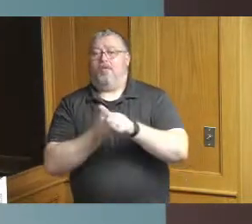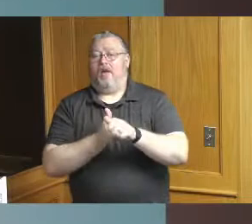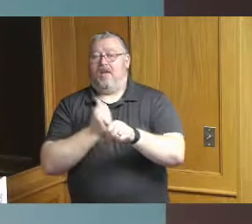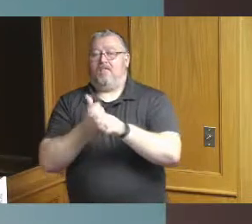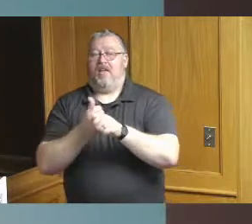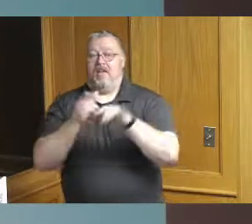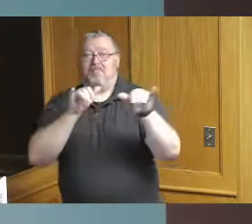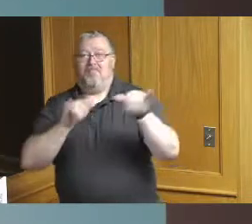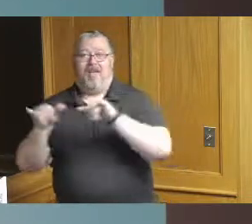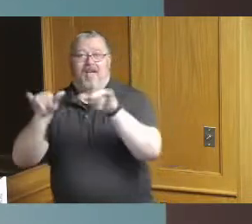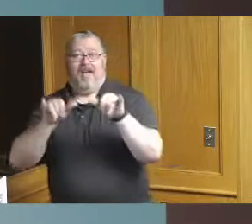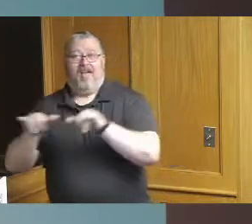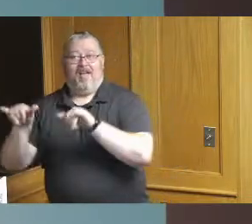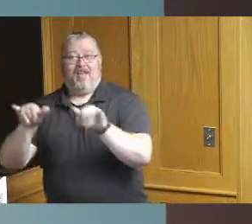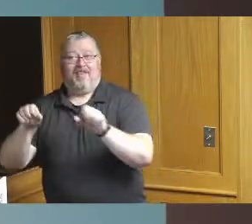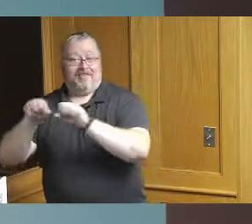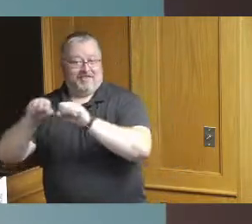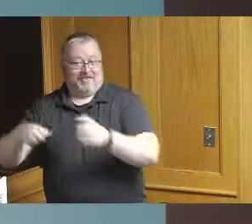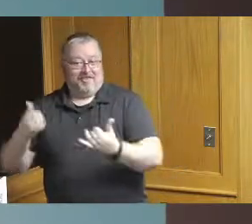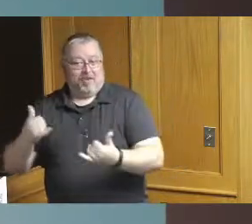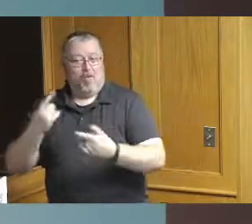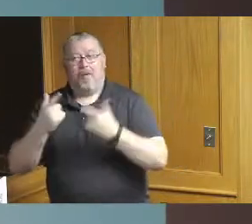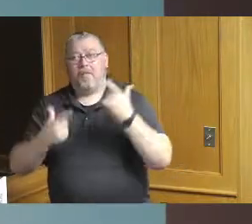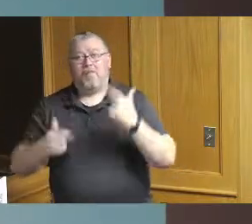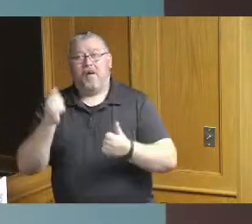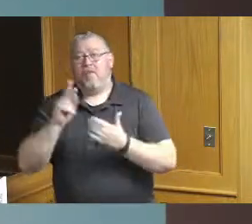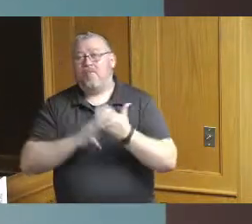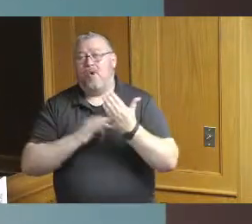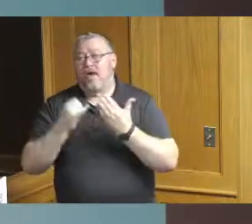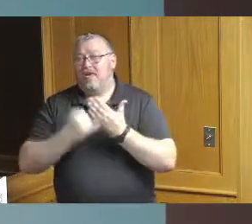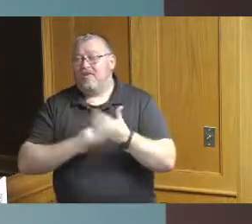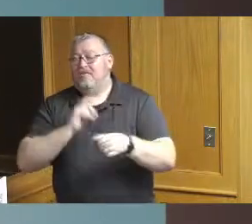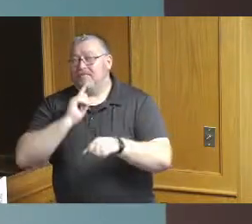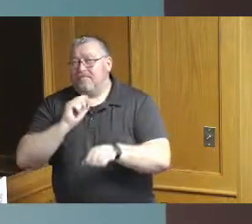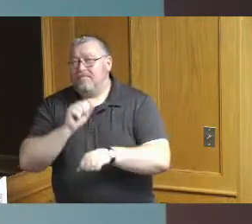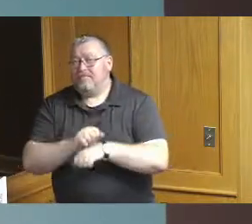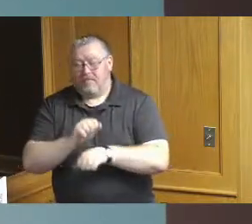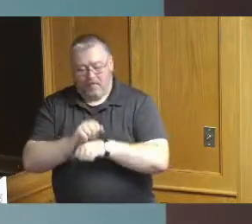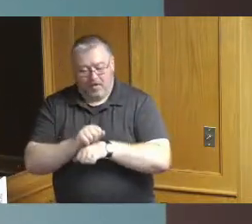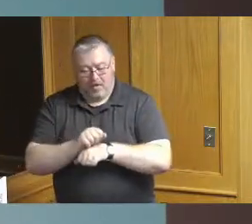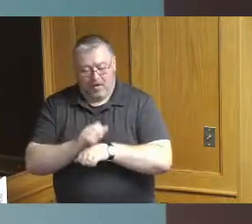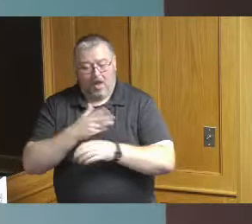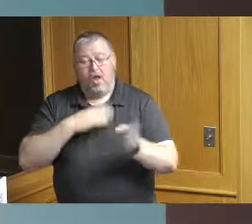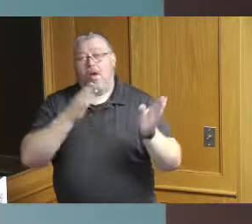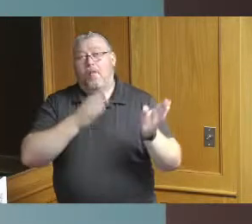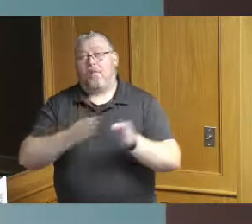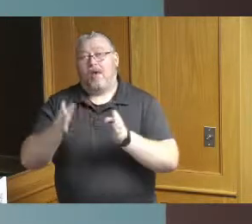and currently one of the biggest projects is with our planning and development and